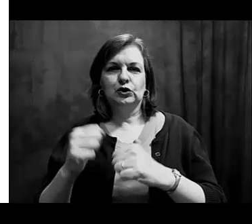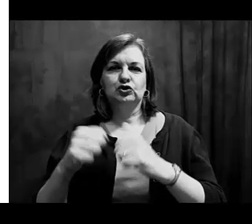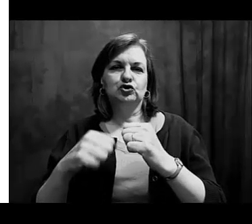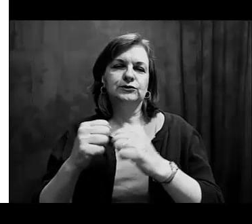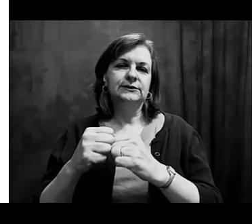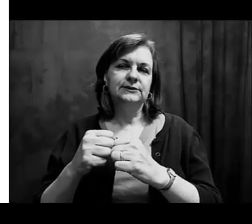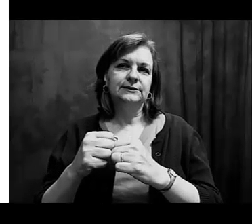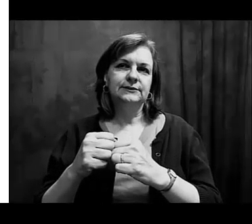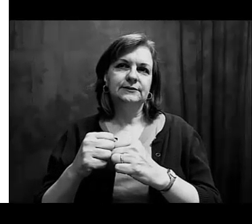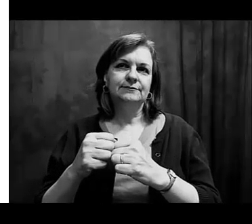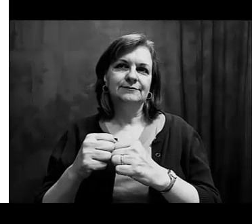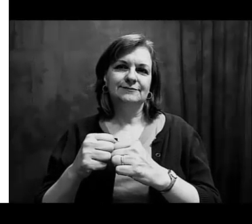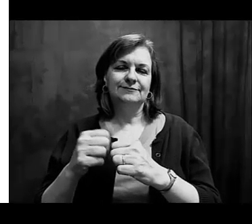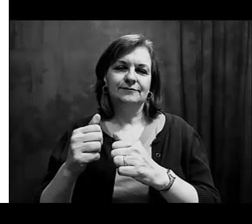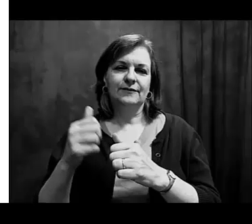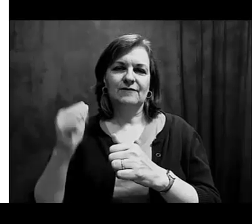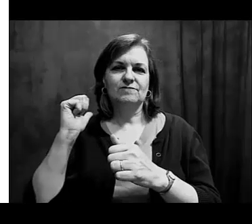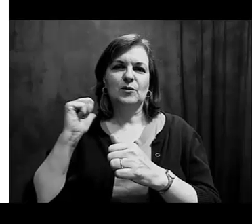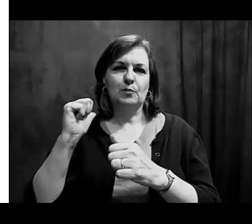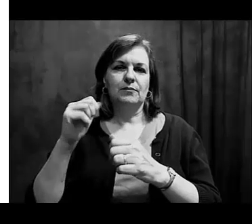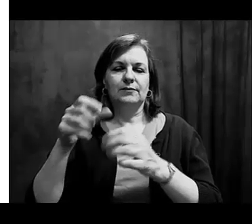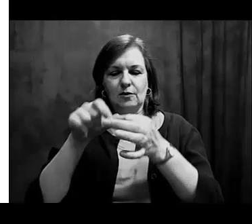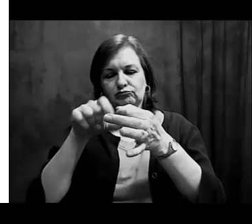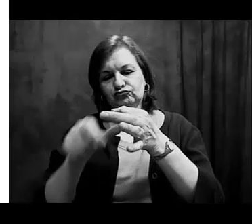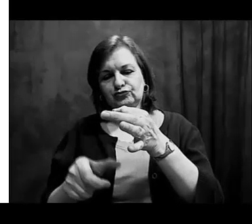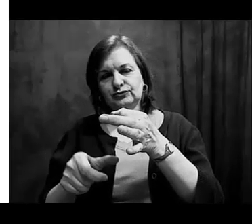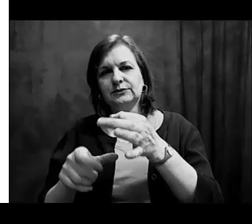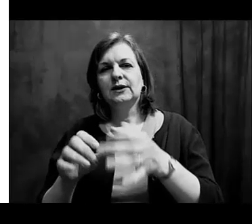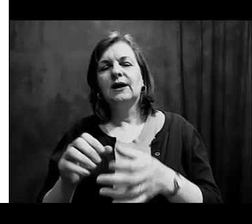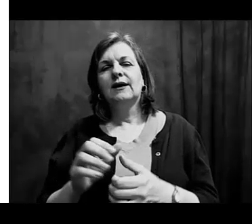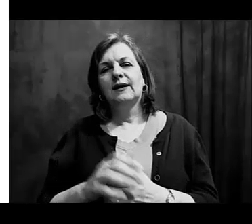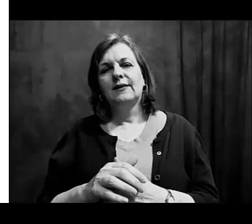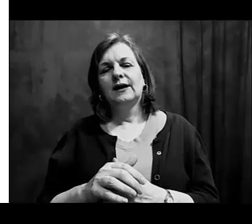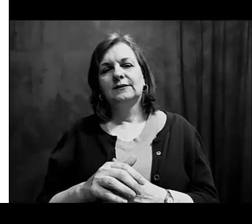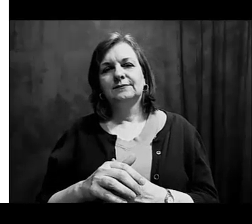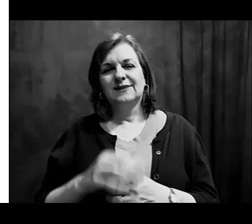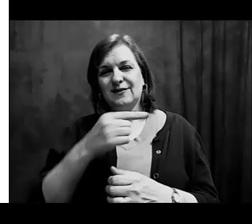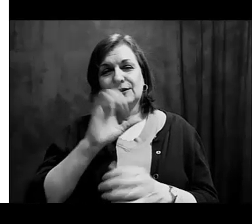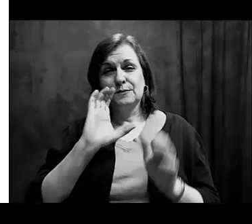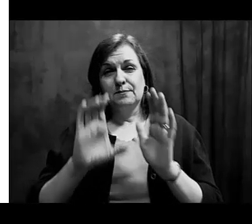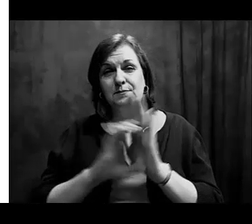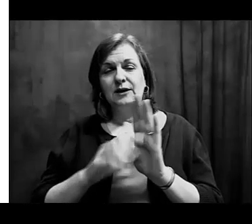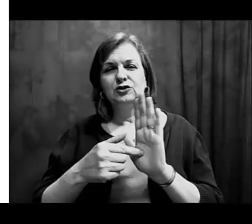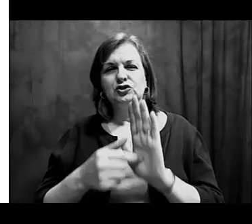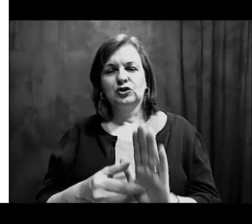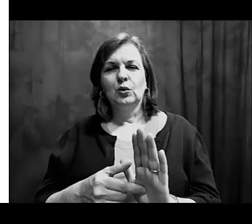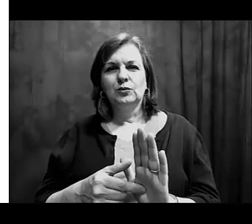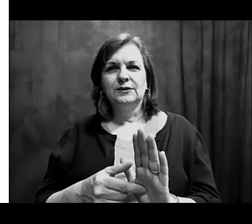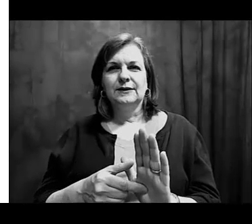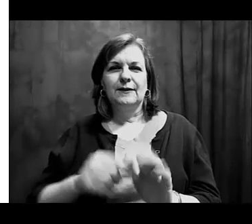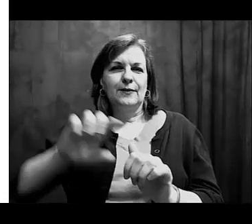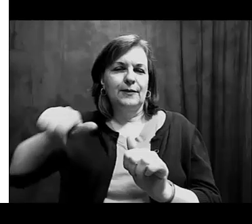further back for us here and this is actually as if you were looking at the back of my head